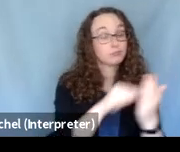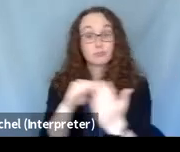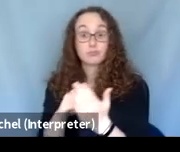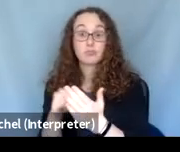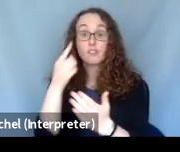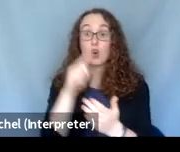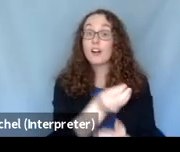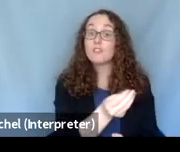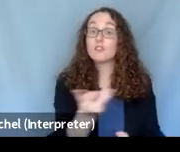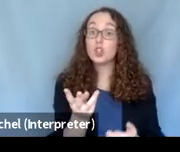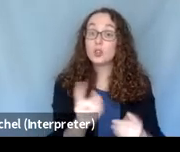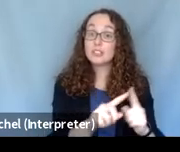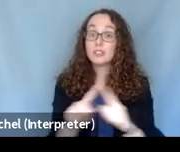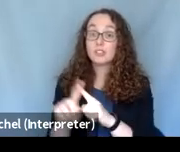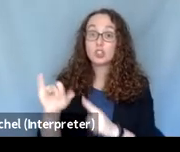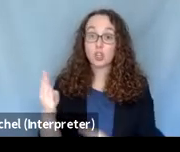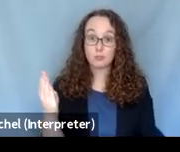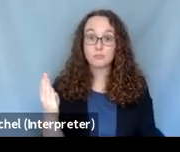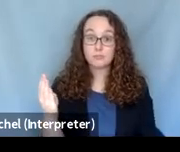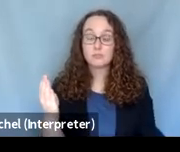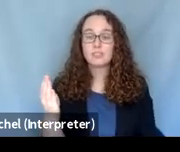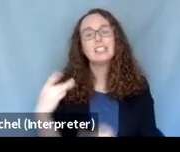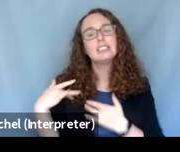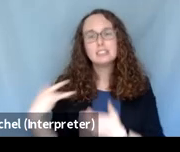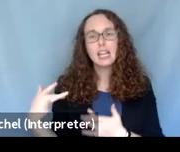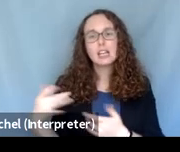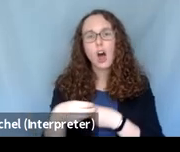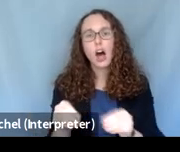they kind of work around some schedules. Every office is different and their